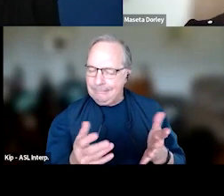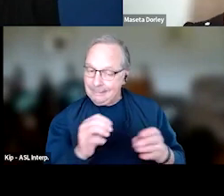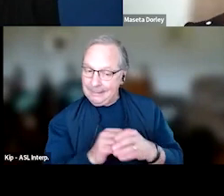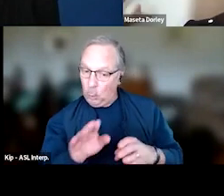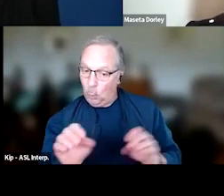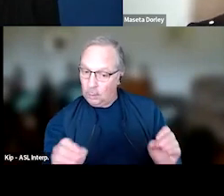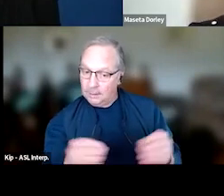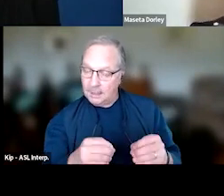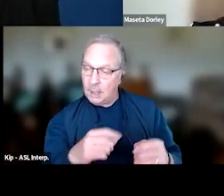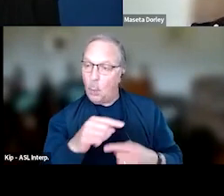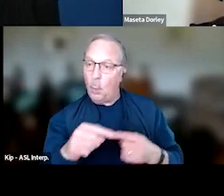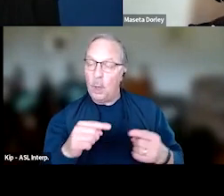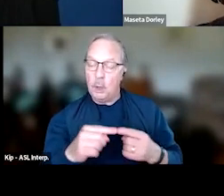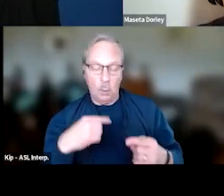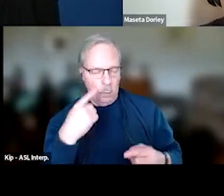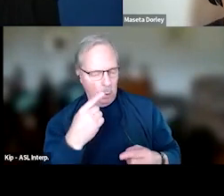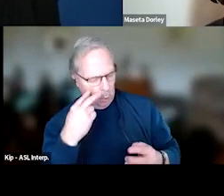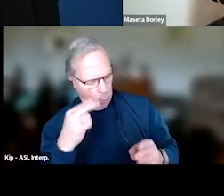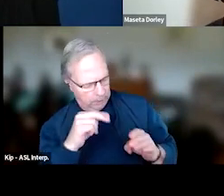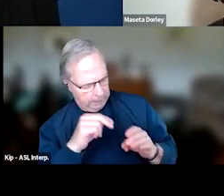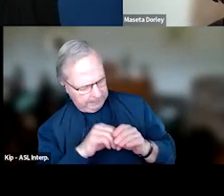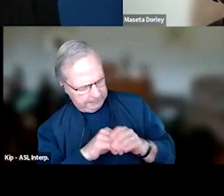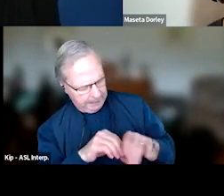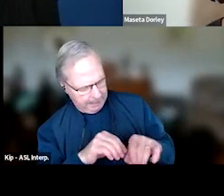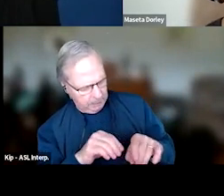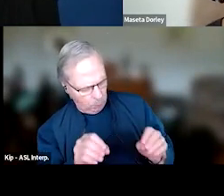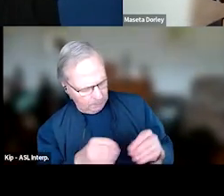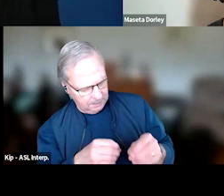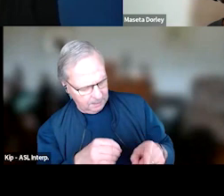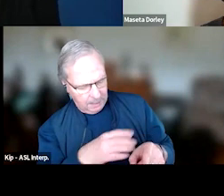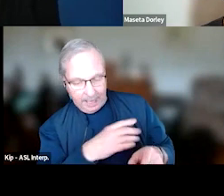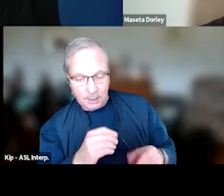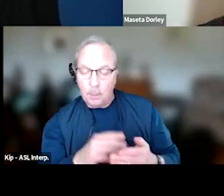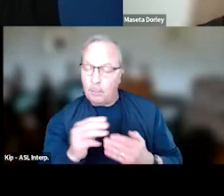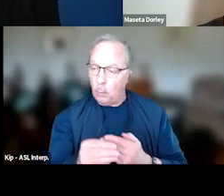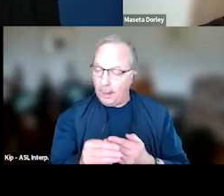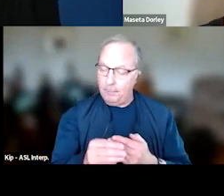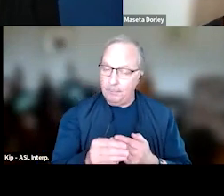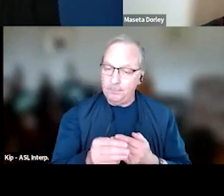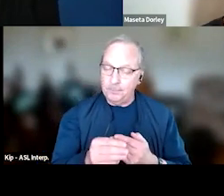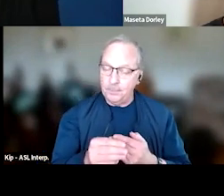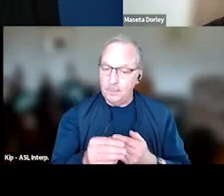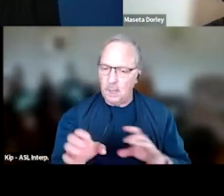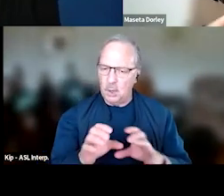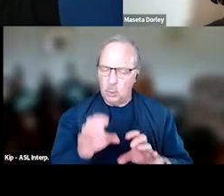when you are looking internally within your organization and/or your programs, and you are doing evaluation,